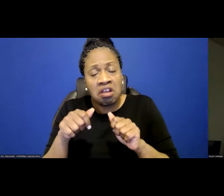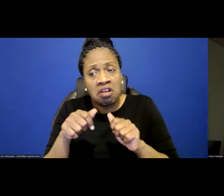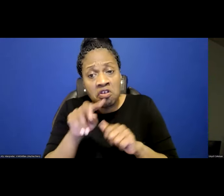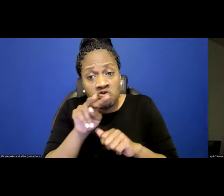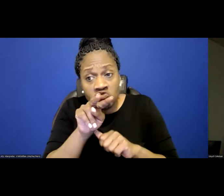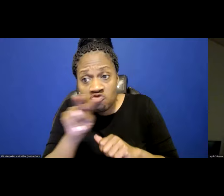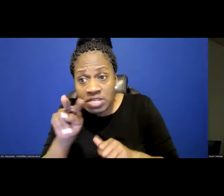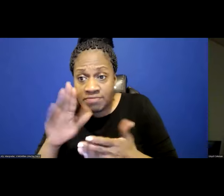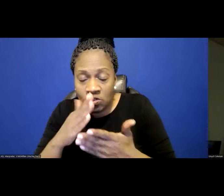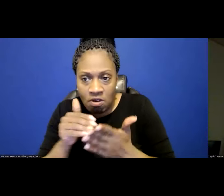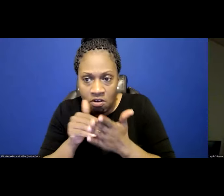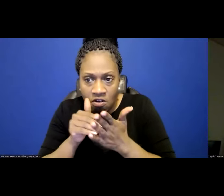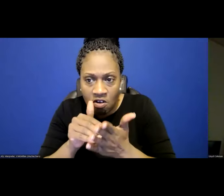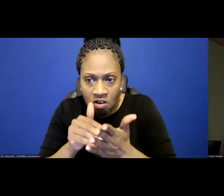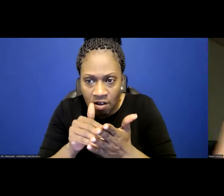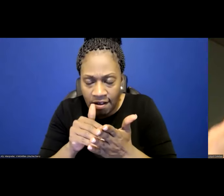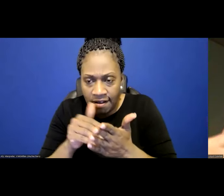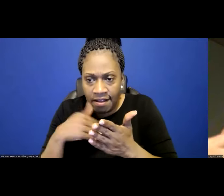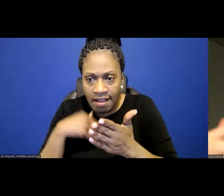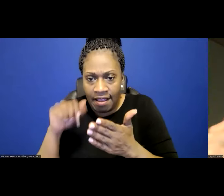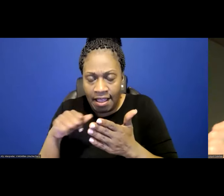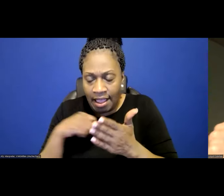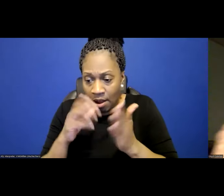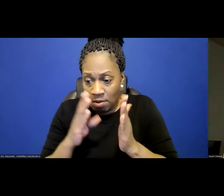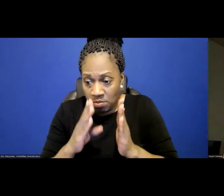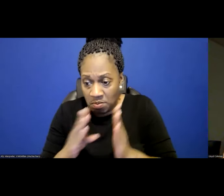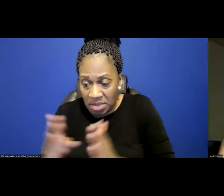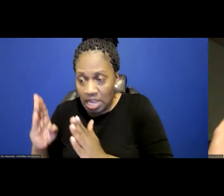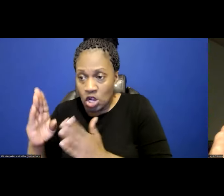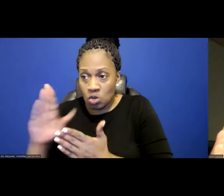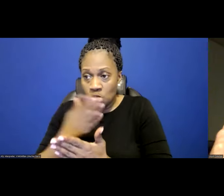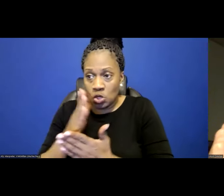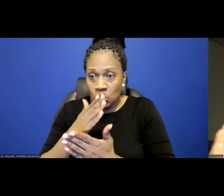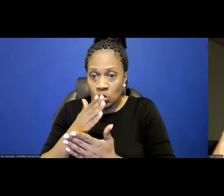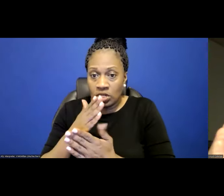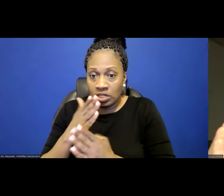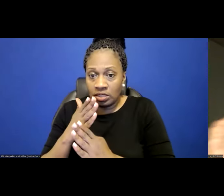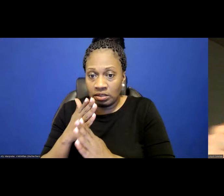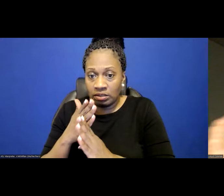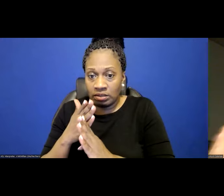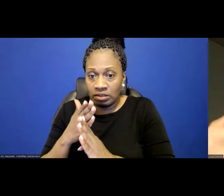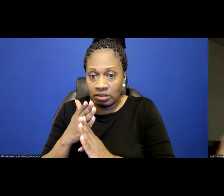but very often, I will need to make sure that I prepare the music that much kind of harder ahead